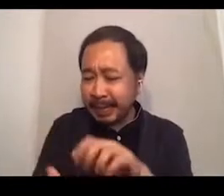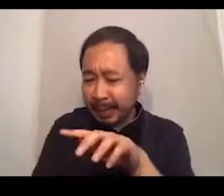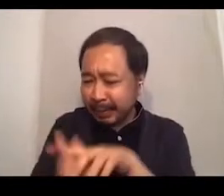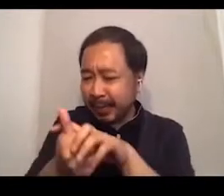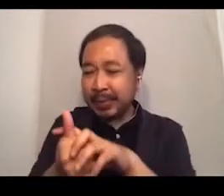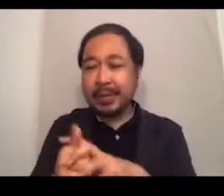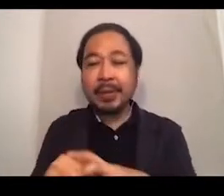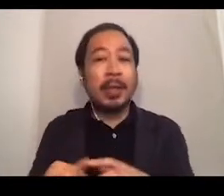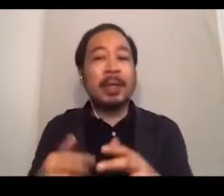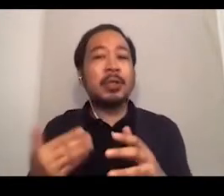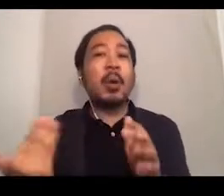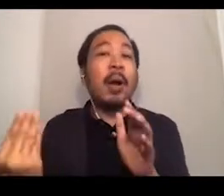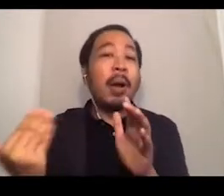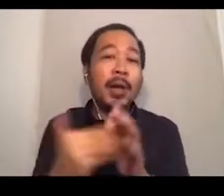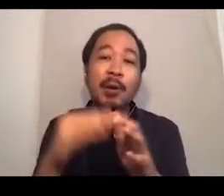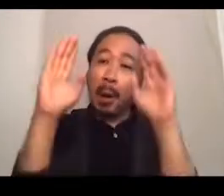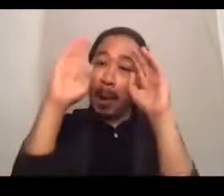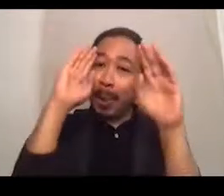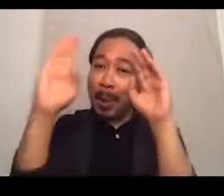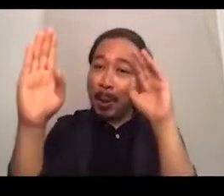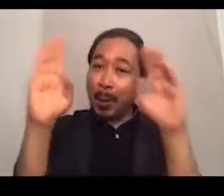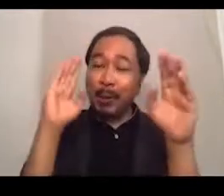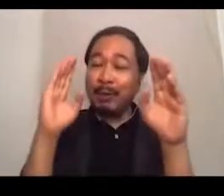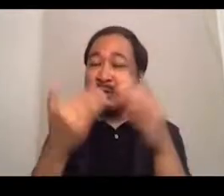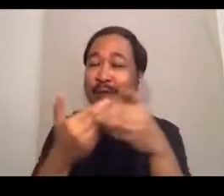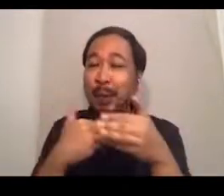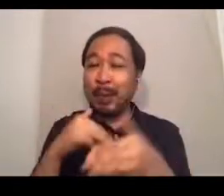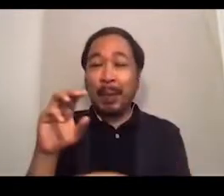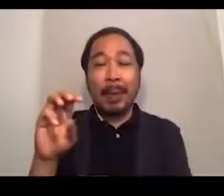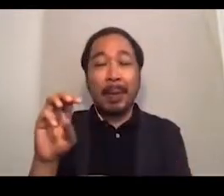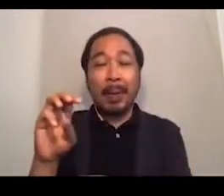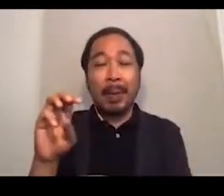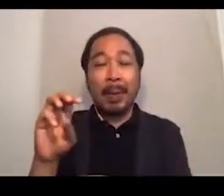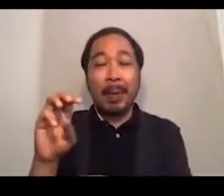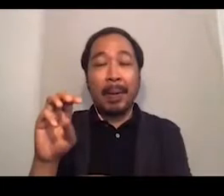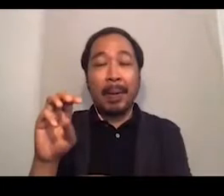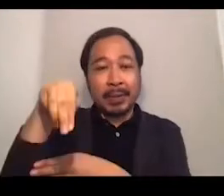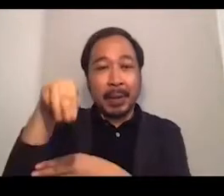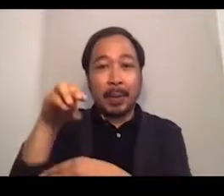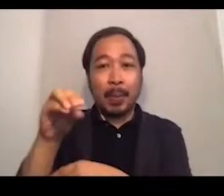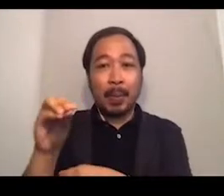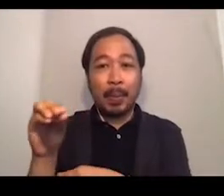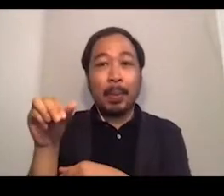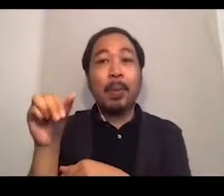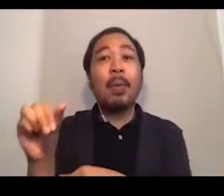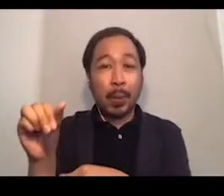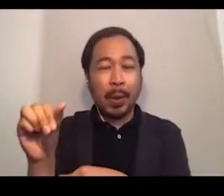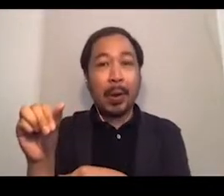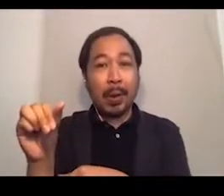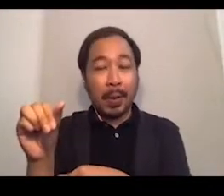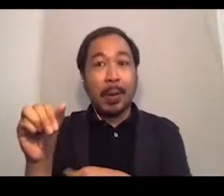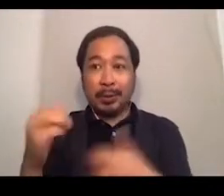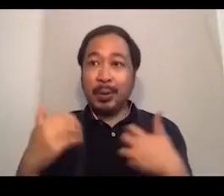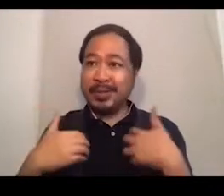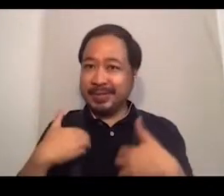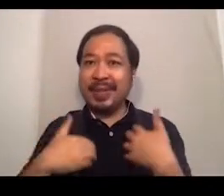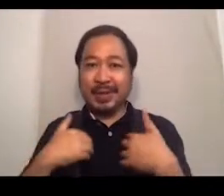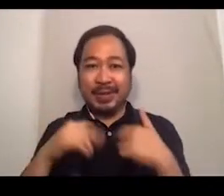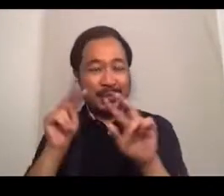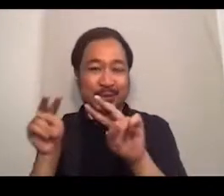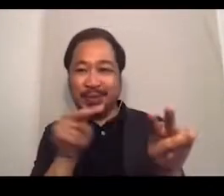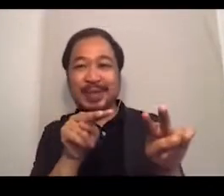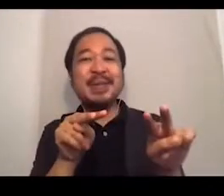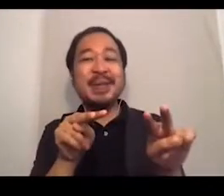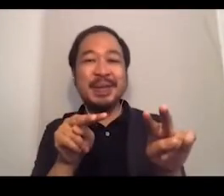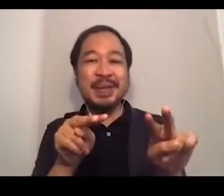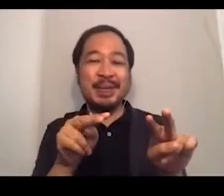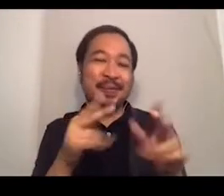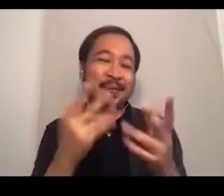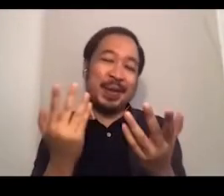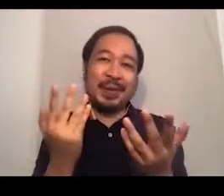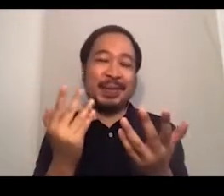Unfortunately we can't see everyone from my end, but given the very short time allocated for this exercise